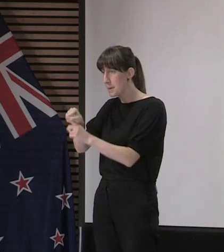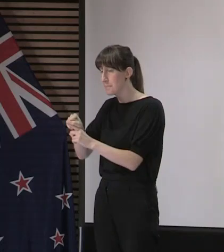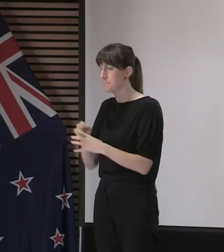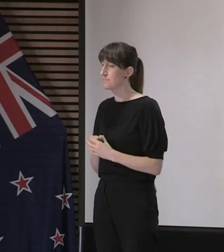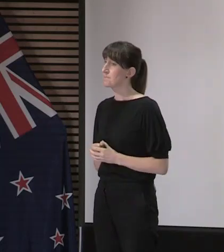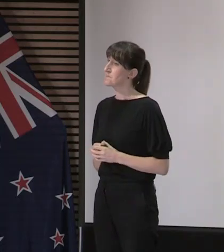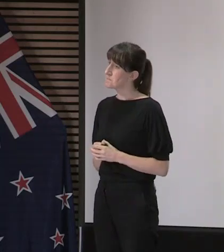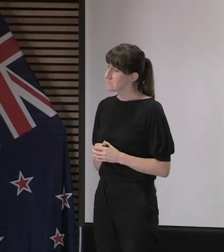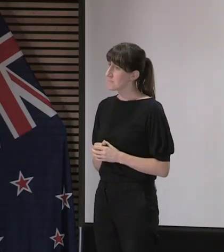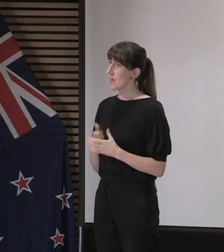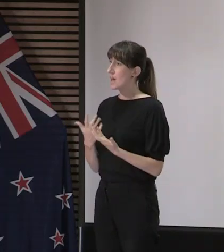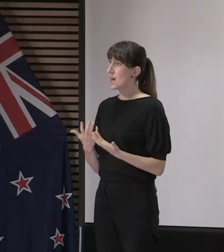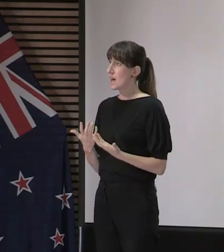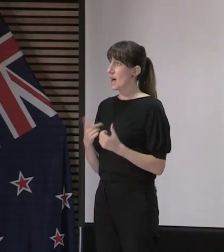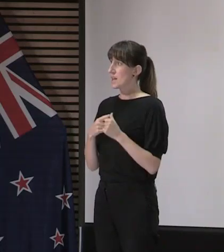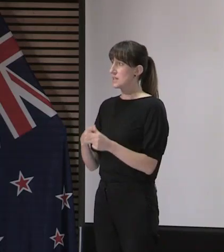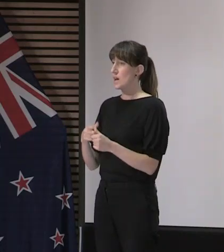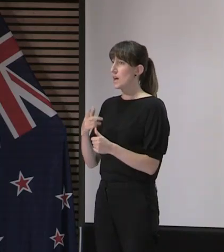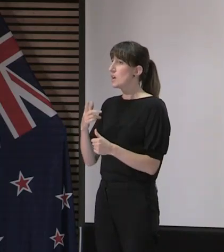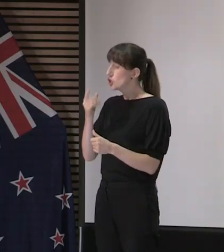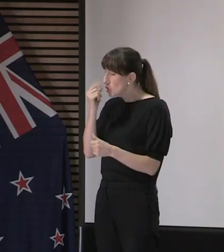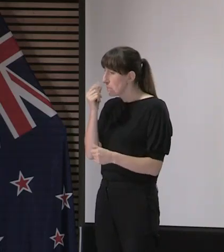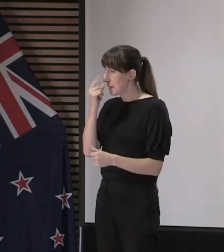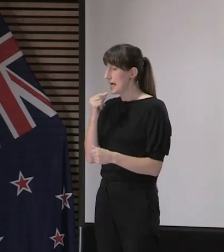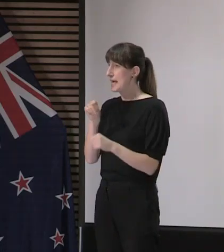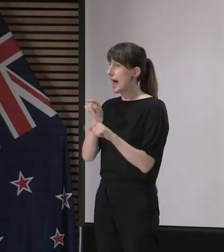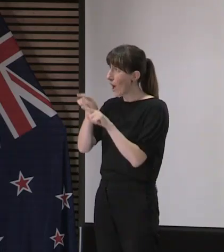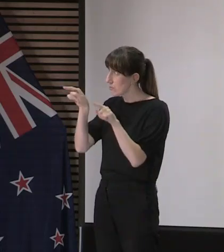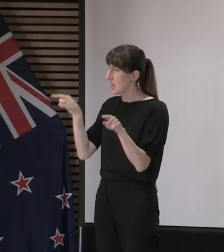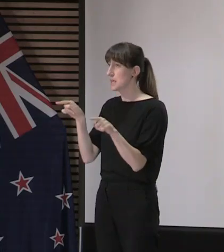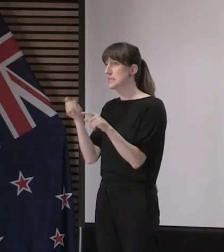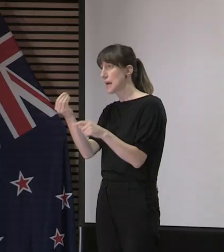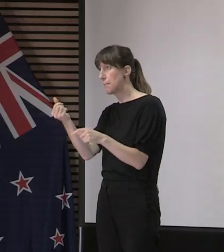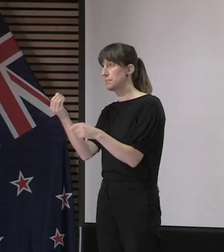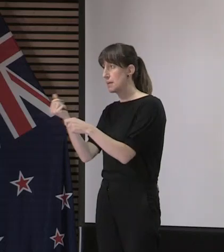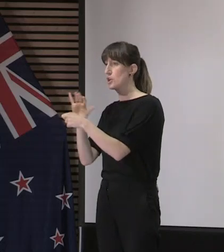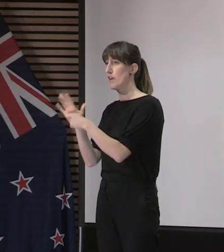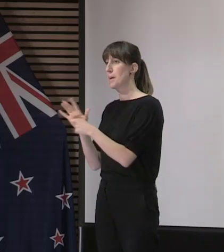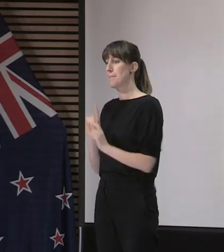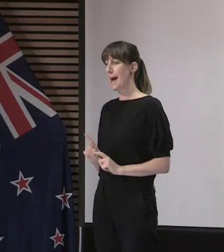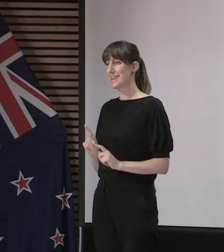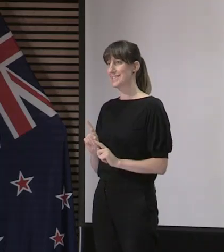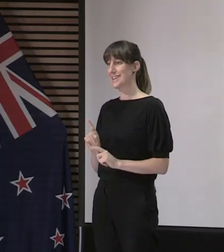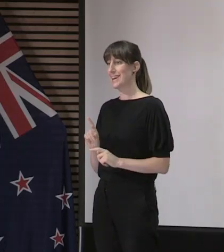cases out there, that we might not detect. I'm not sure if it's an equivalent number to